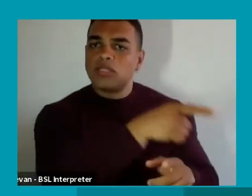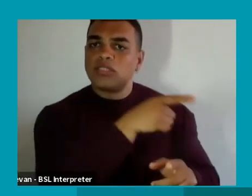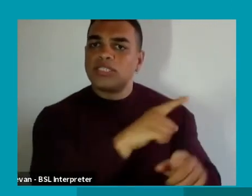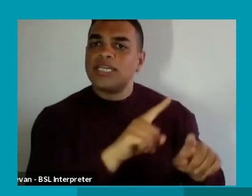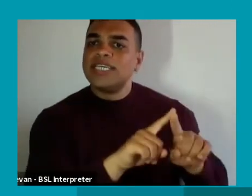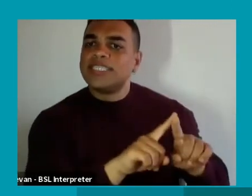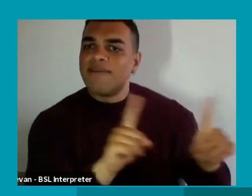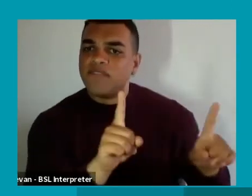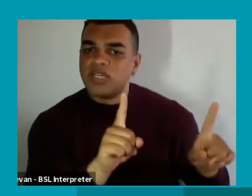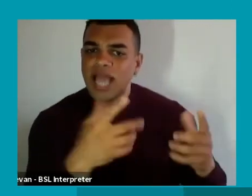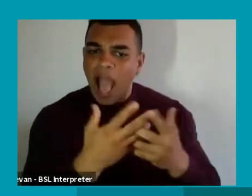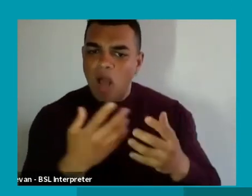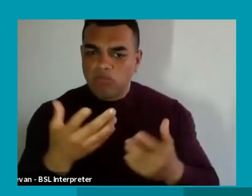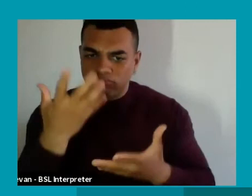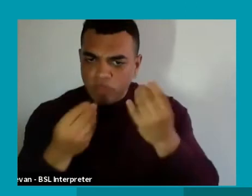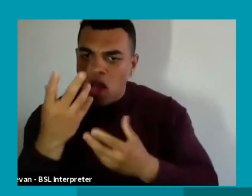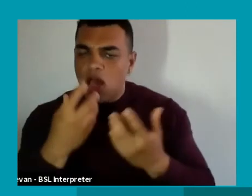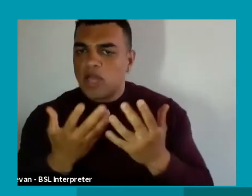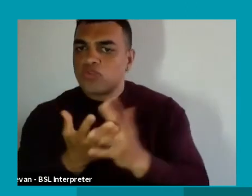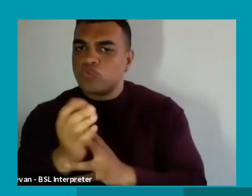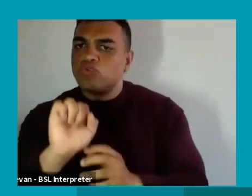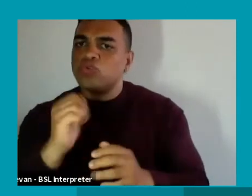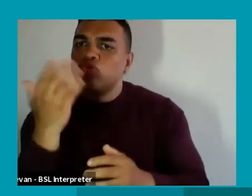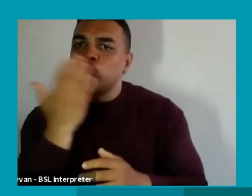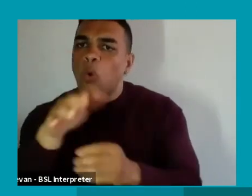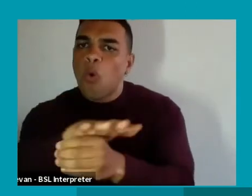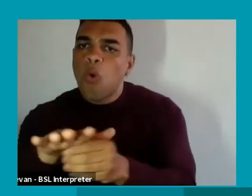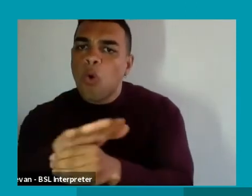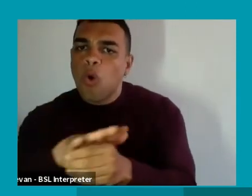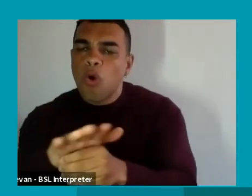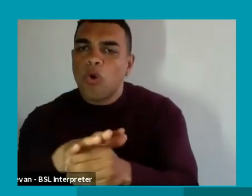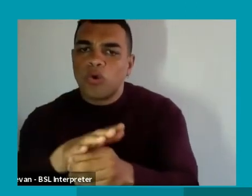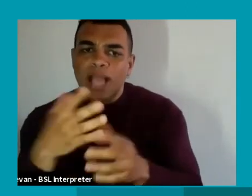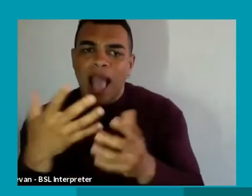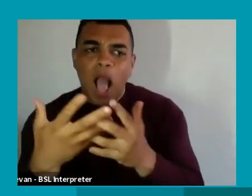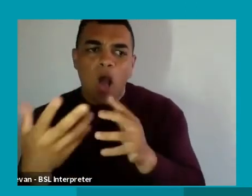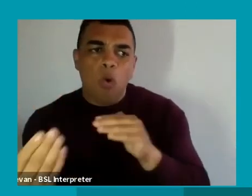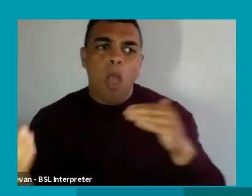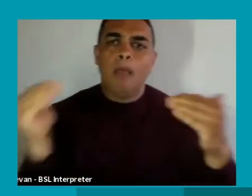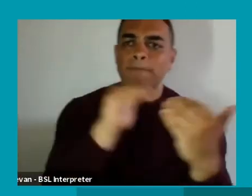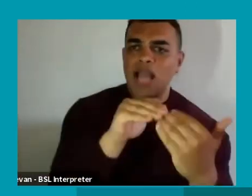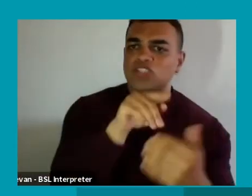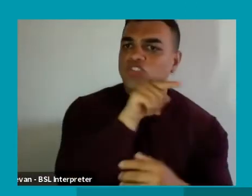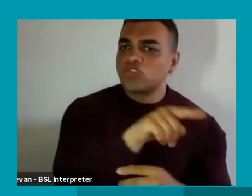help support you or car line and email and we're happy to do some CV reviews if you're unsure.